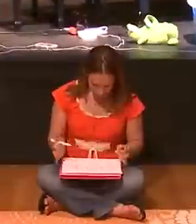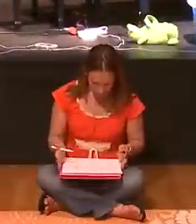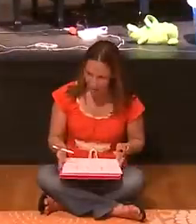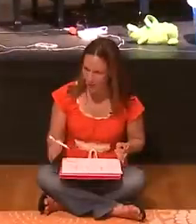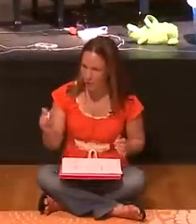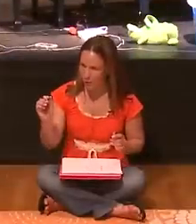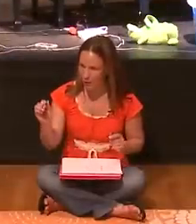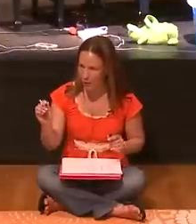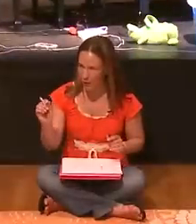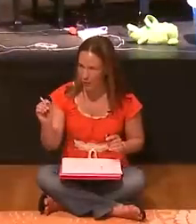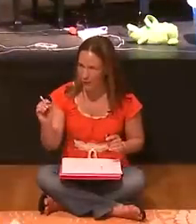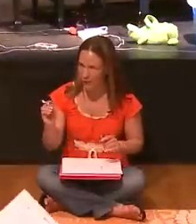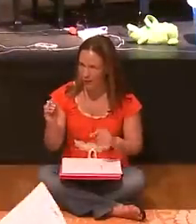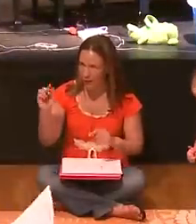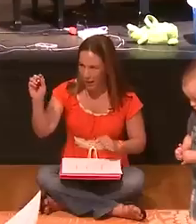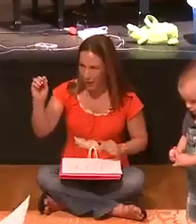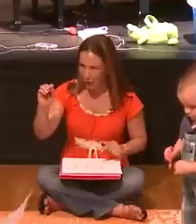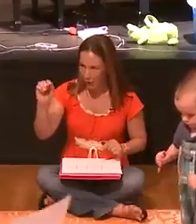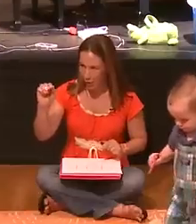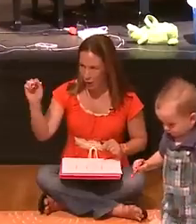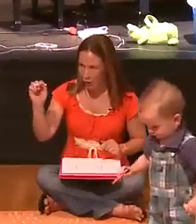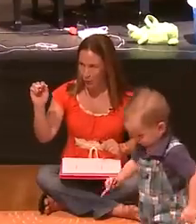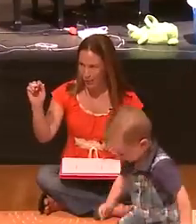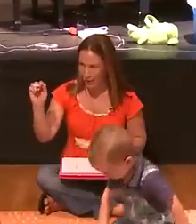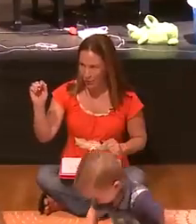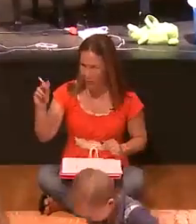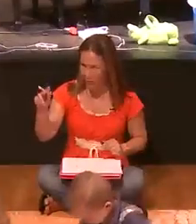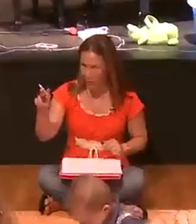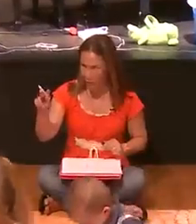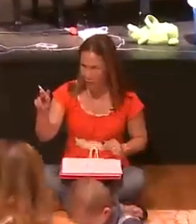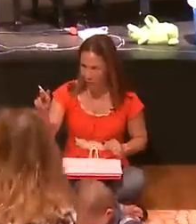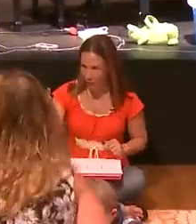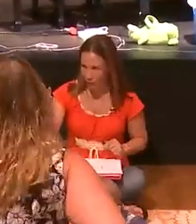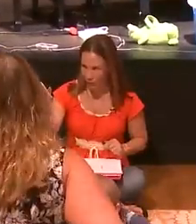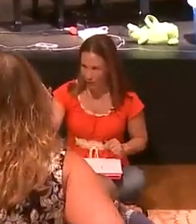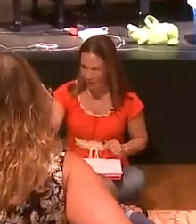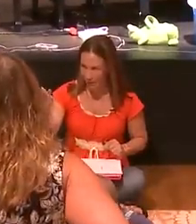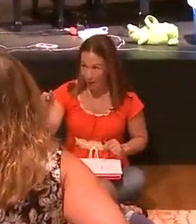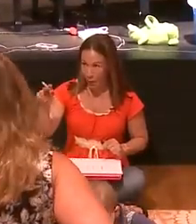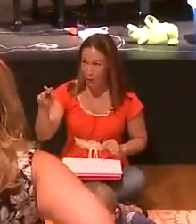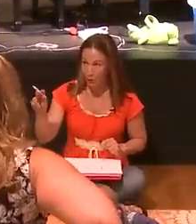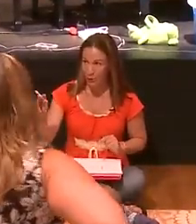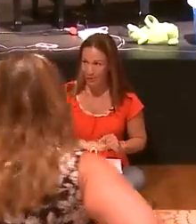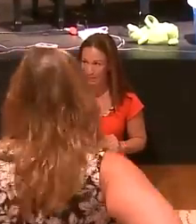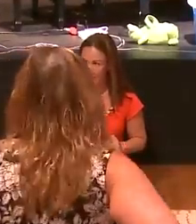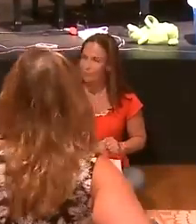Awesome and you're working on your sign list? You're one on two right now or do you have two adults? One adult two kids. One adult two kids.